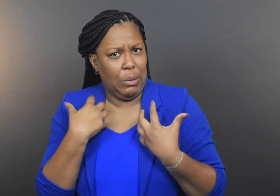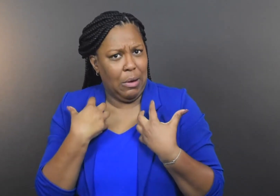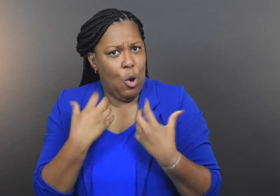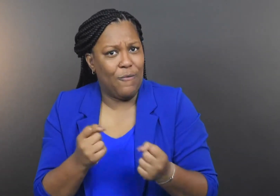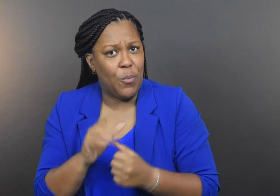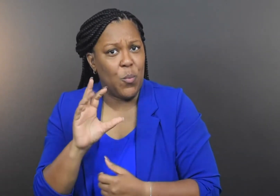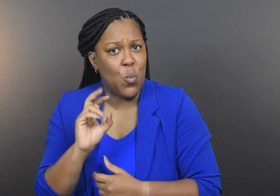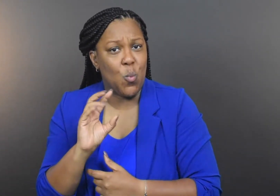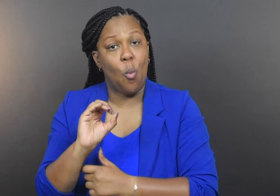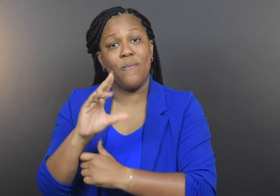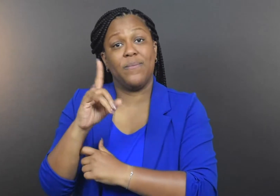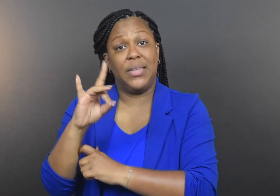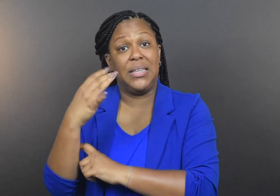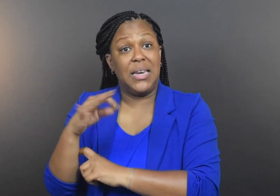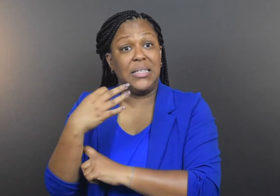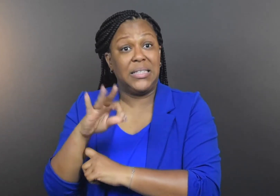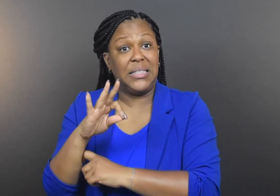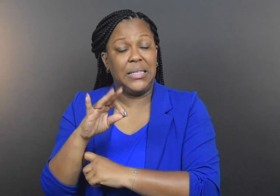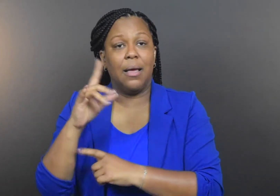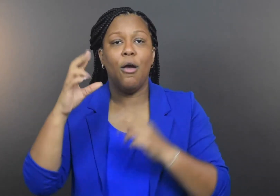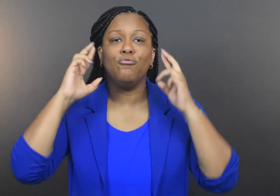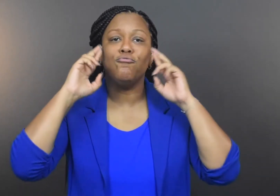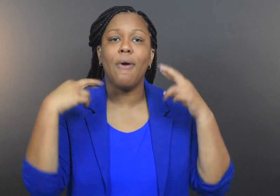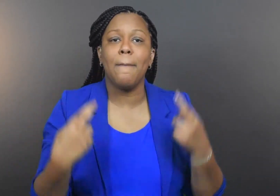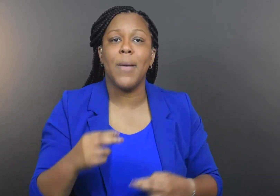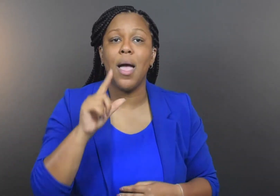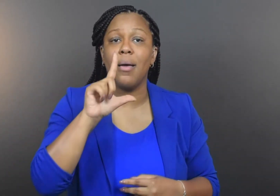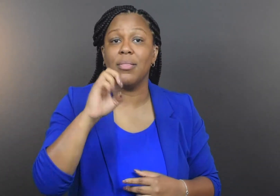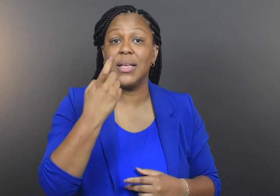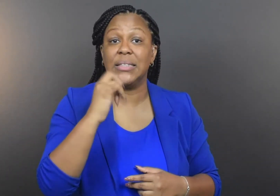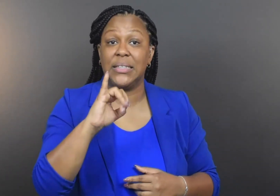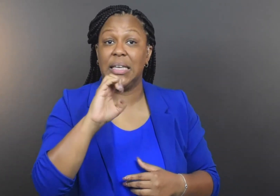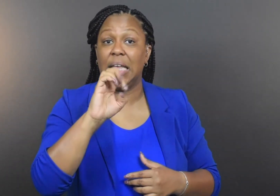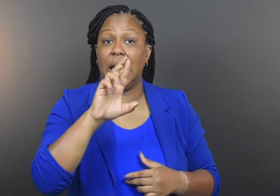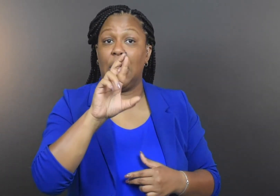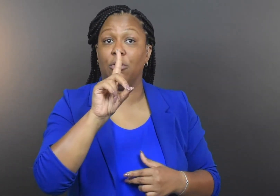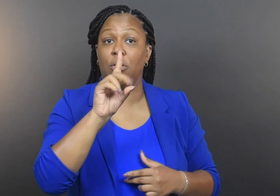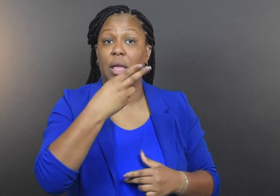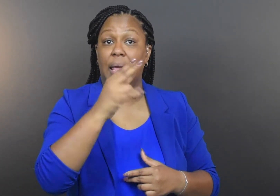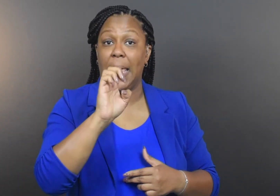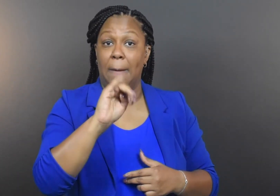Archbishop Gregory Aymand, who had recently recovered from COVID-19,